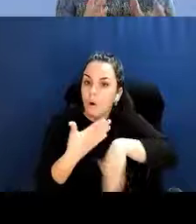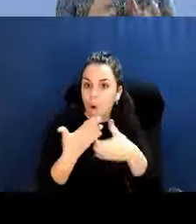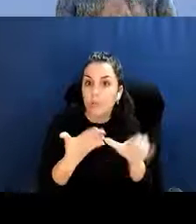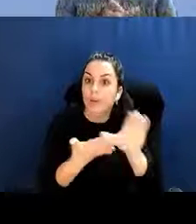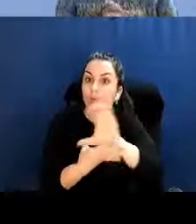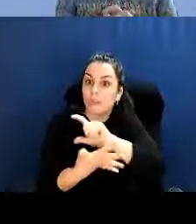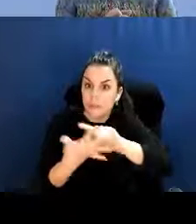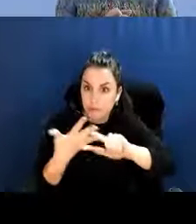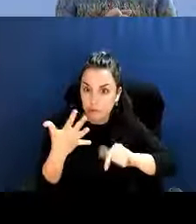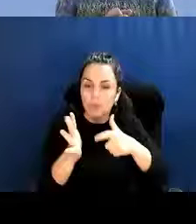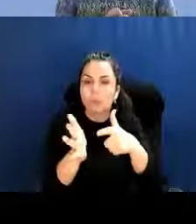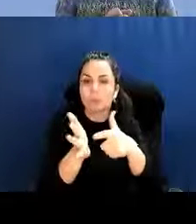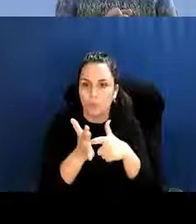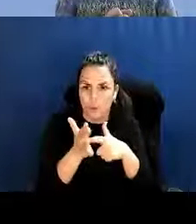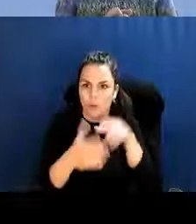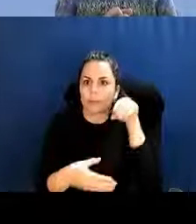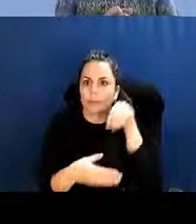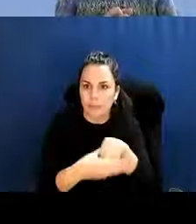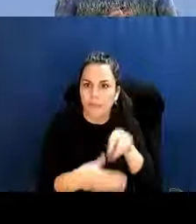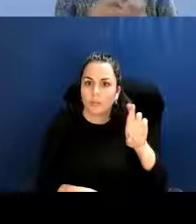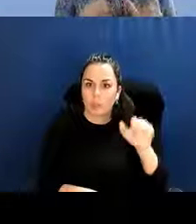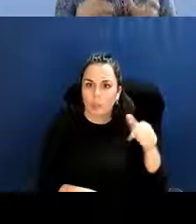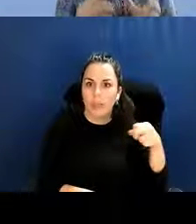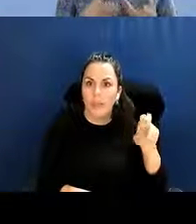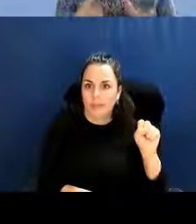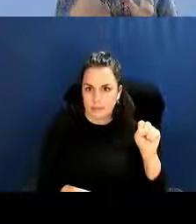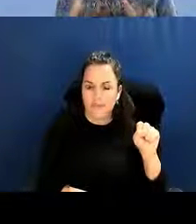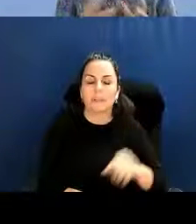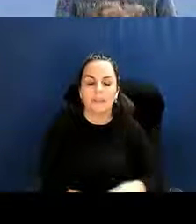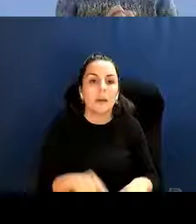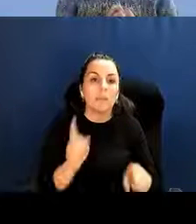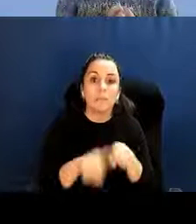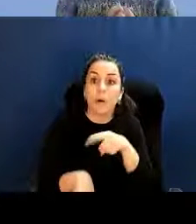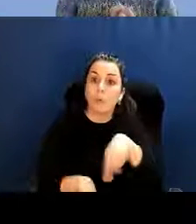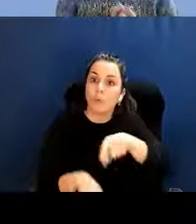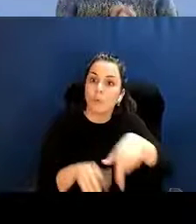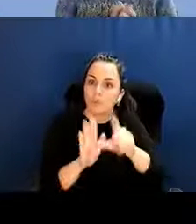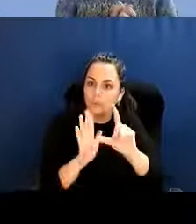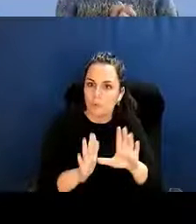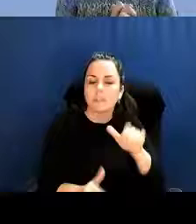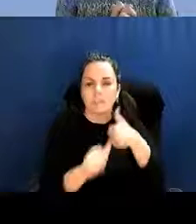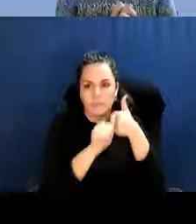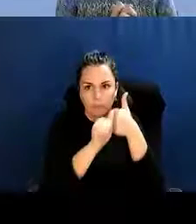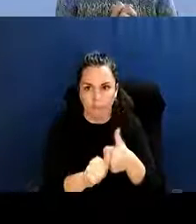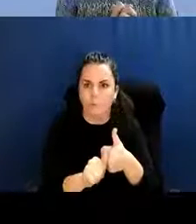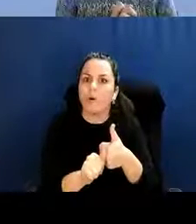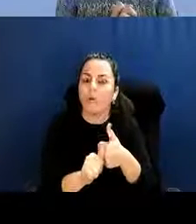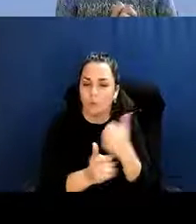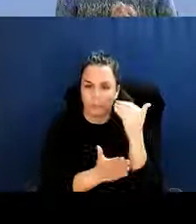actually in the regulations, and the reviewers need to comply with what's written in the regulations, right?